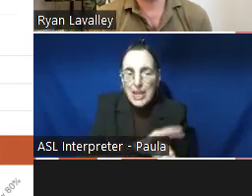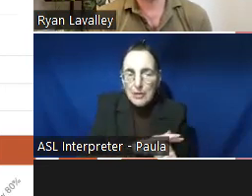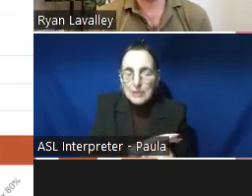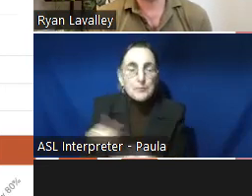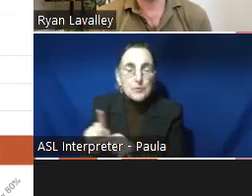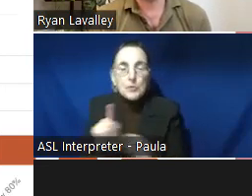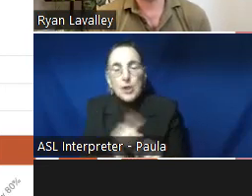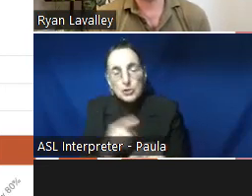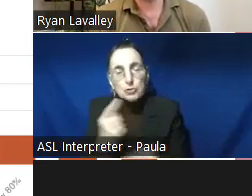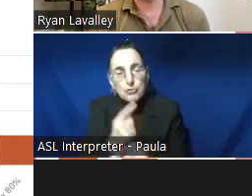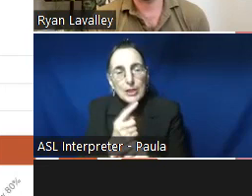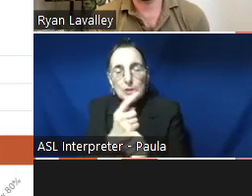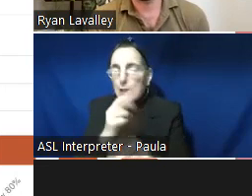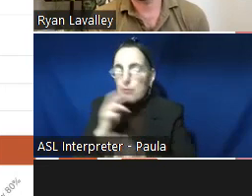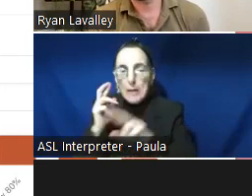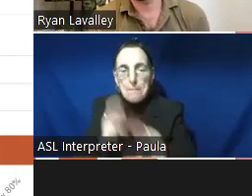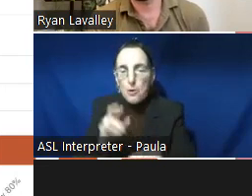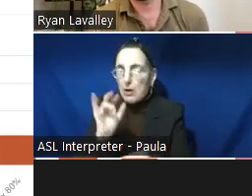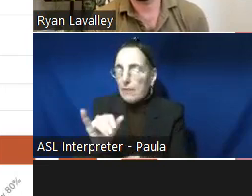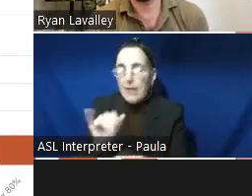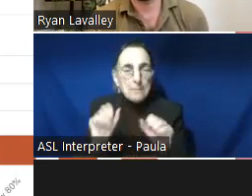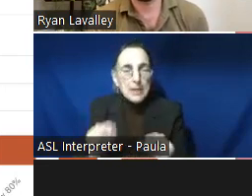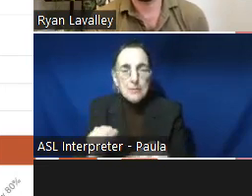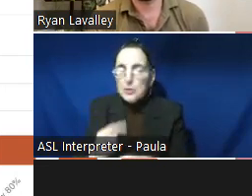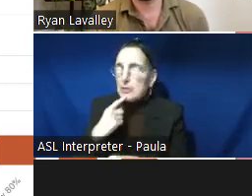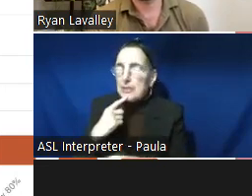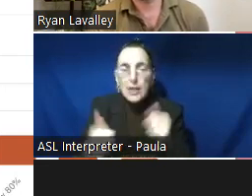Being able to say: which partners are serving more families? Which areas of